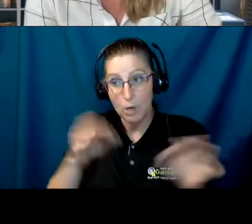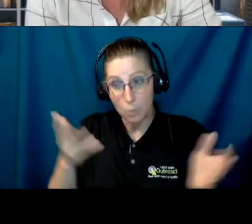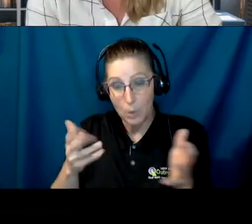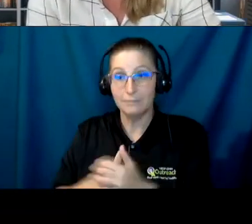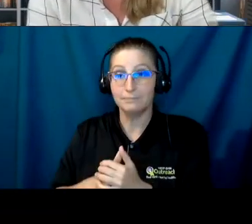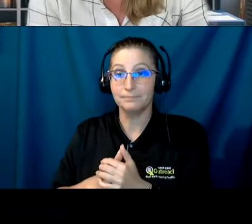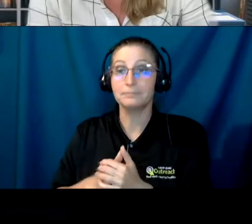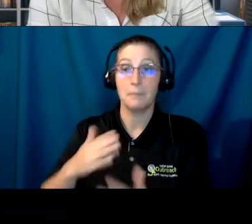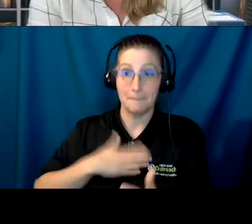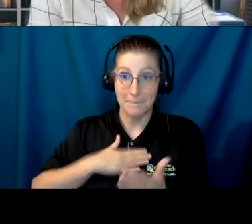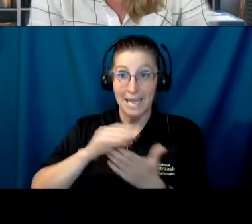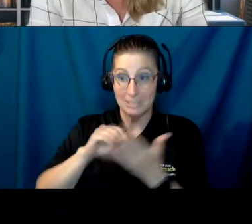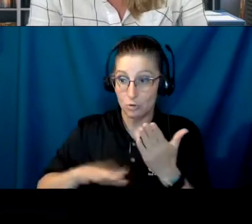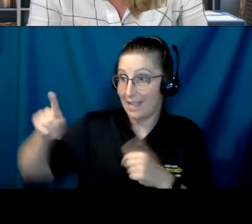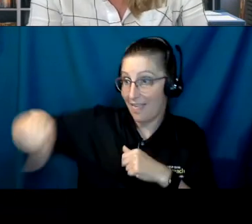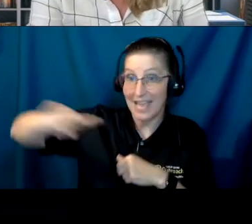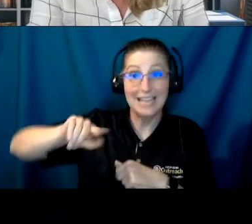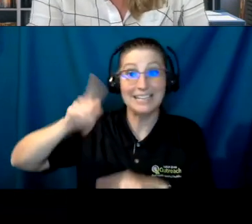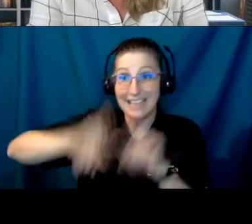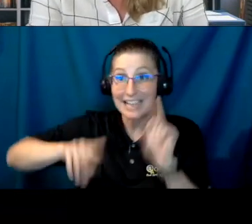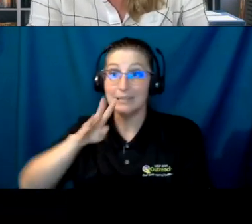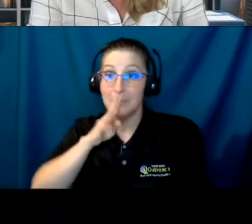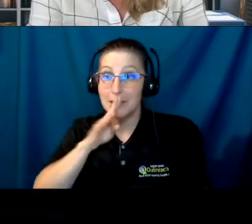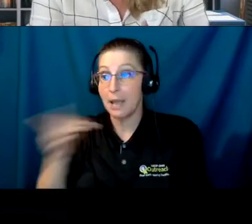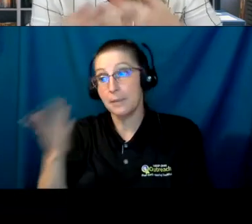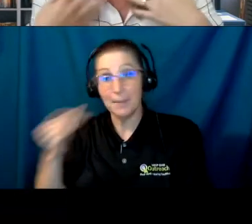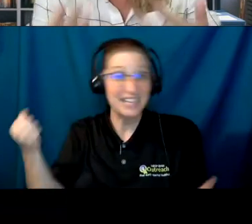my students who are nonverbal, you know, they might hit you, but it's because they're trying